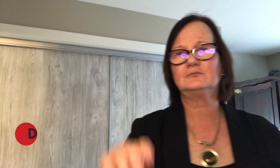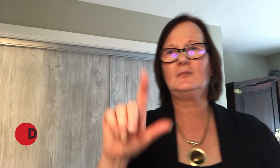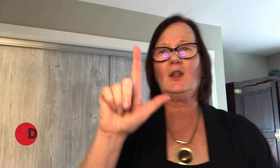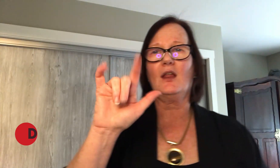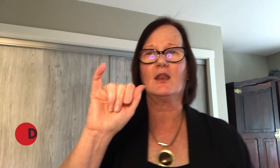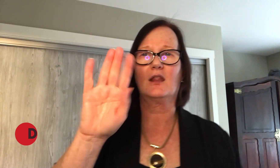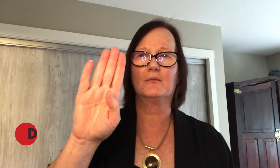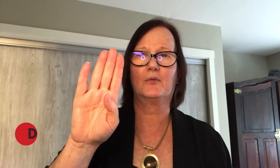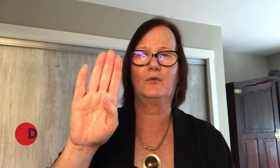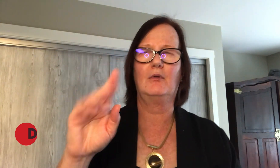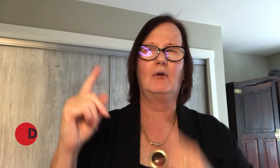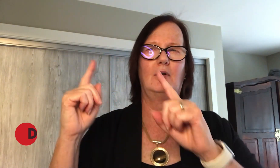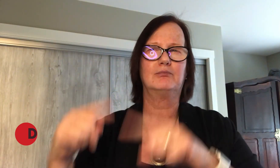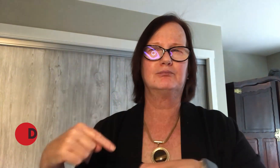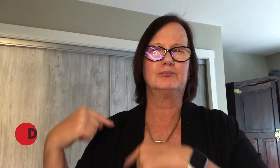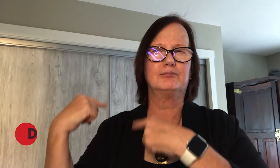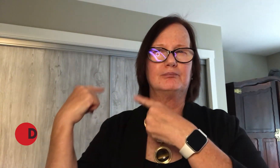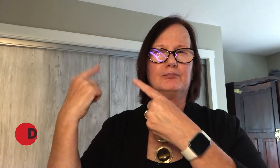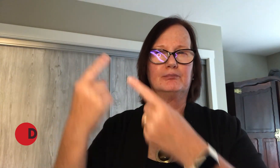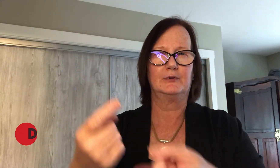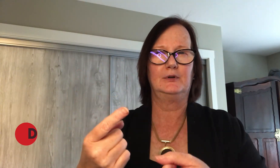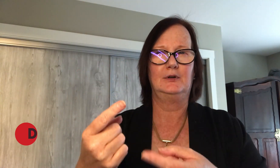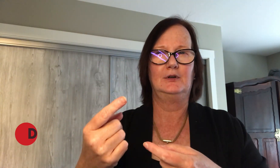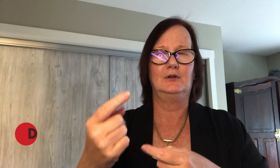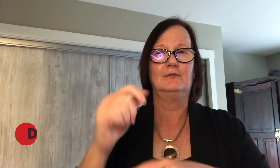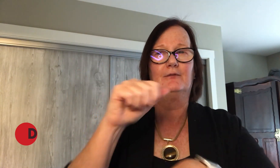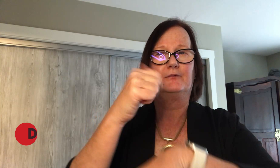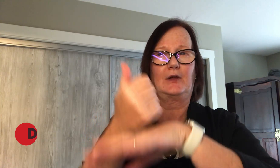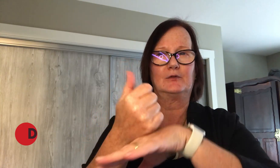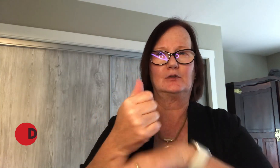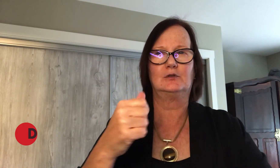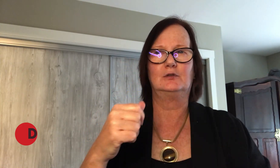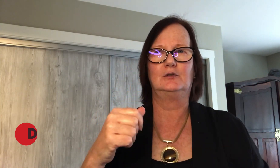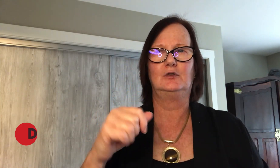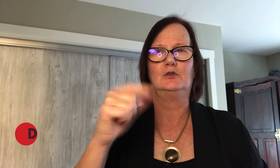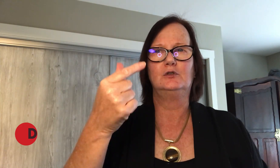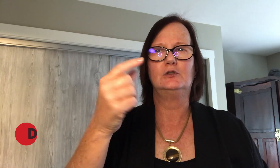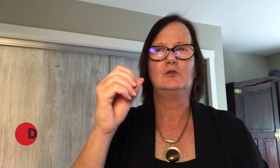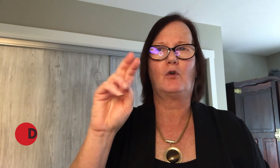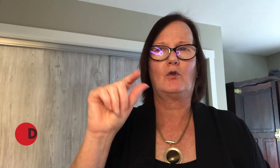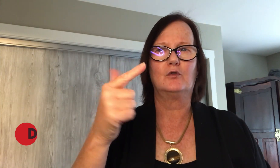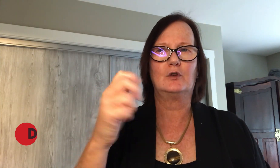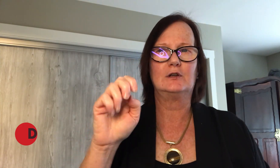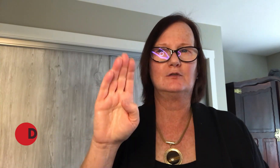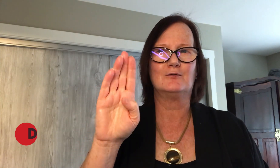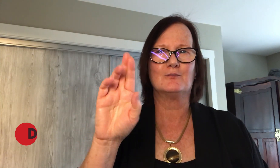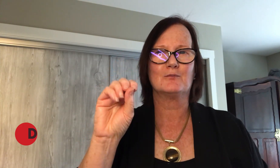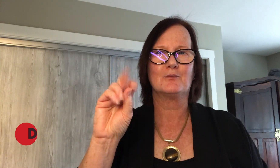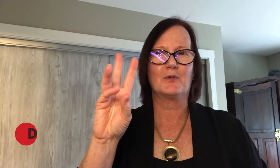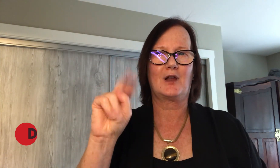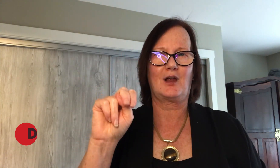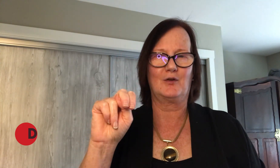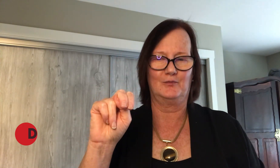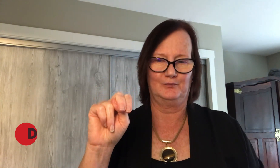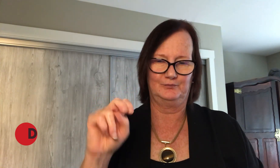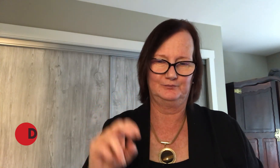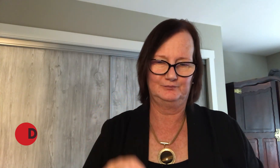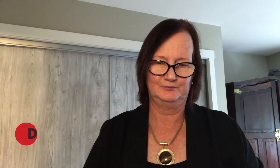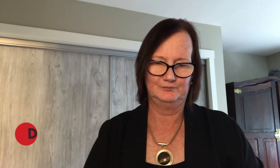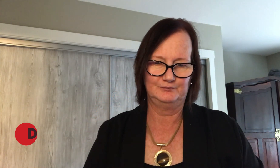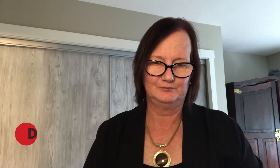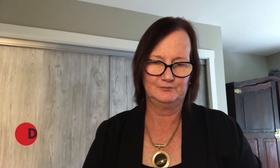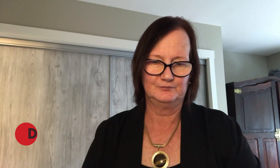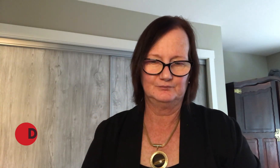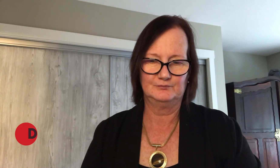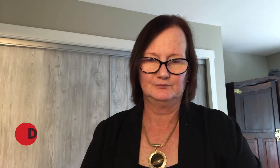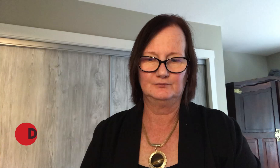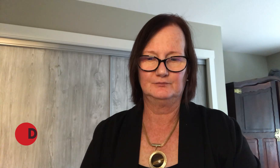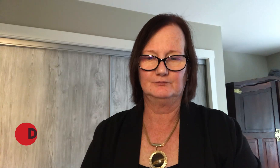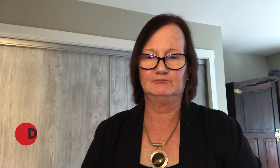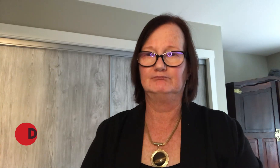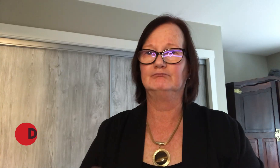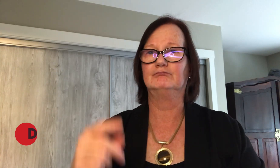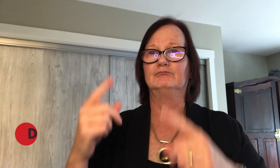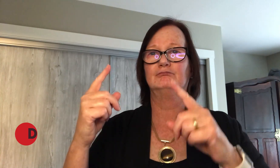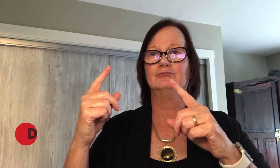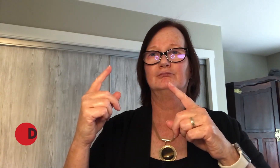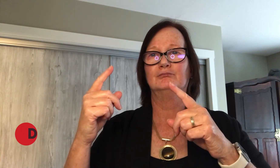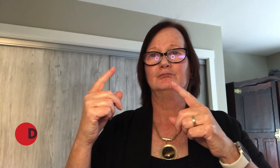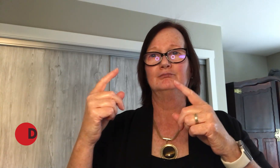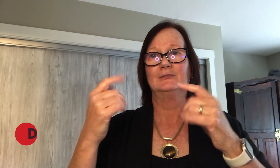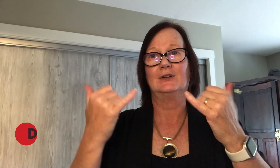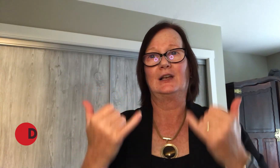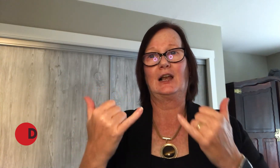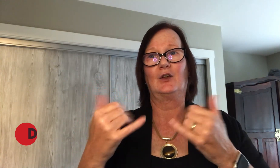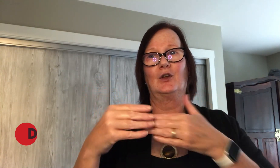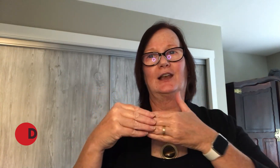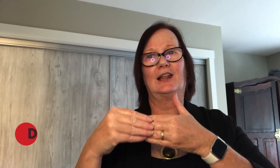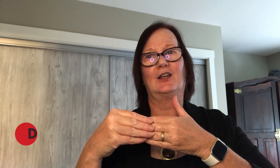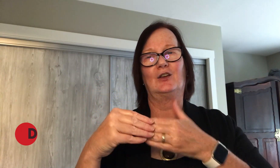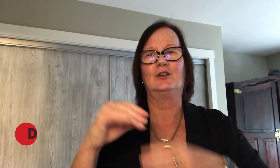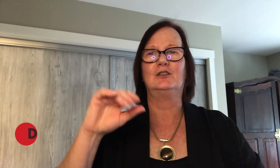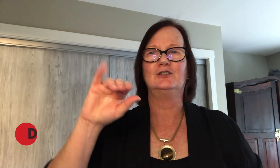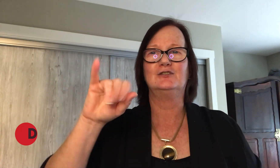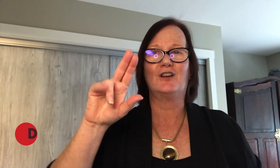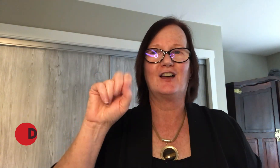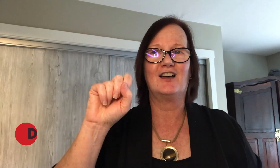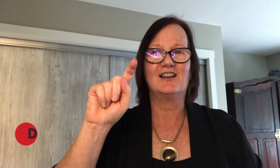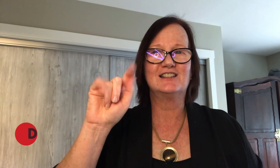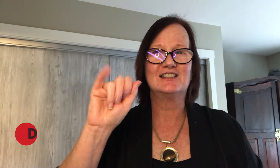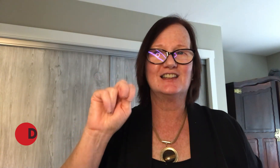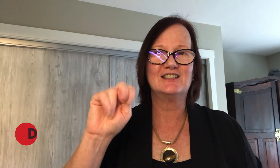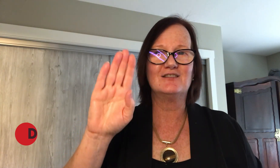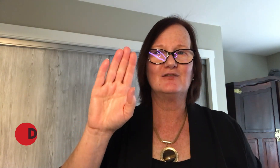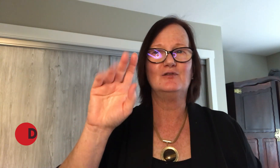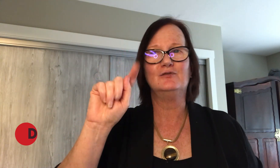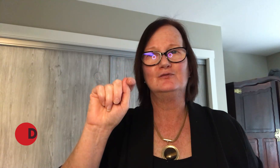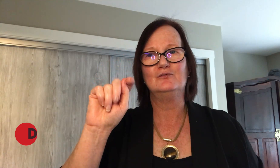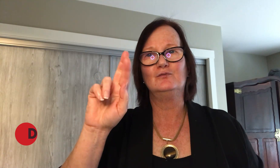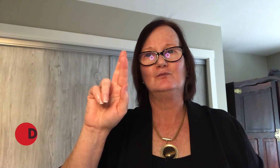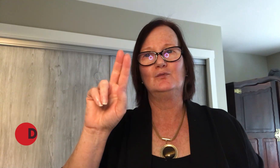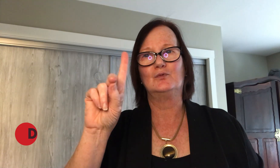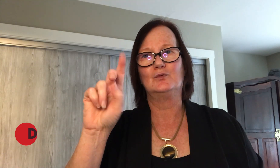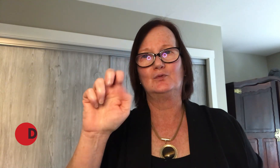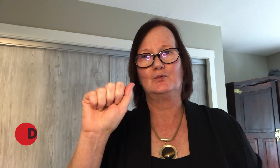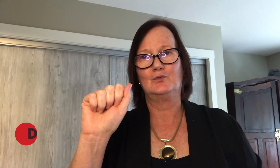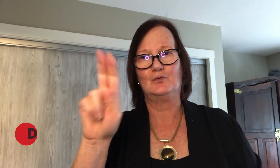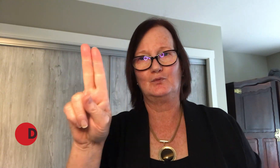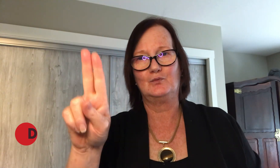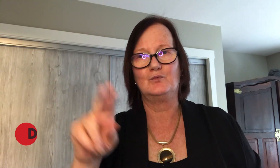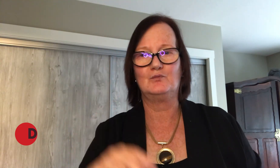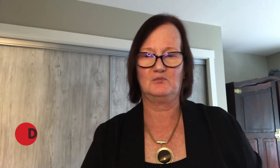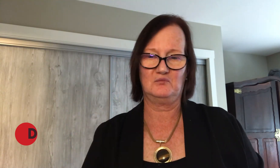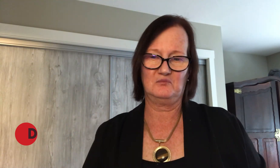The Liberals founder was George Brown. The current leader is Justin Trudeau